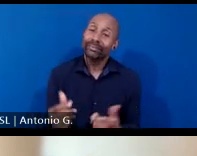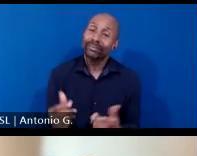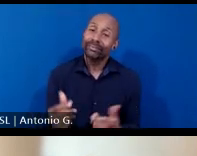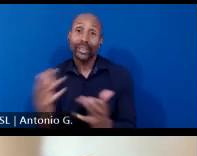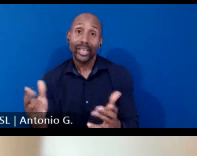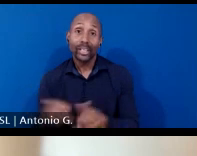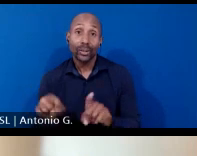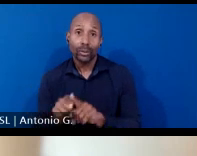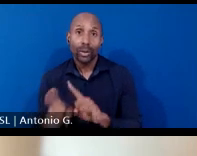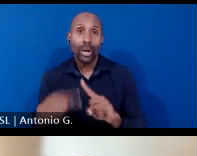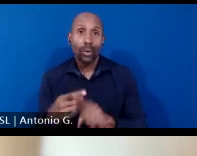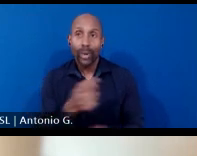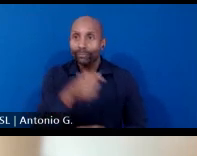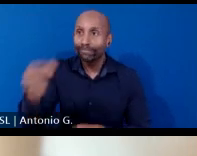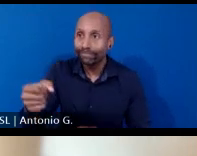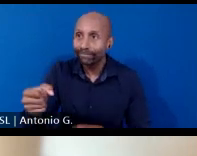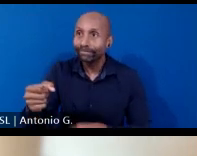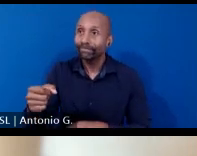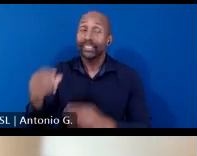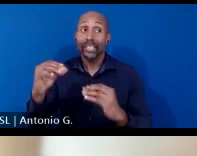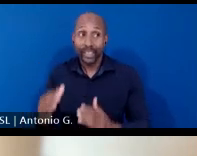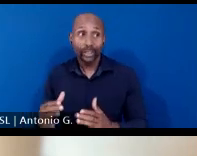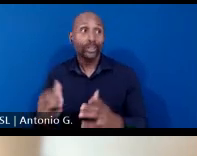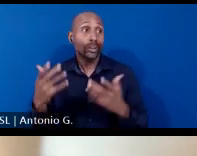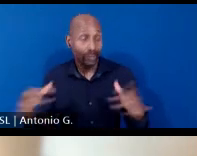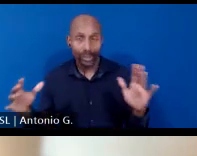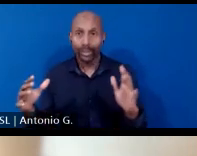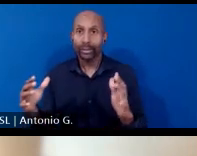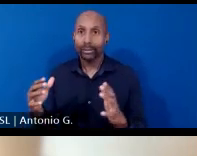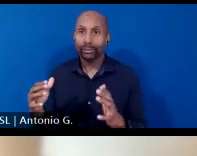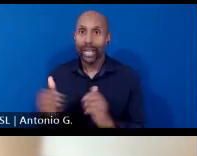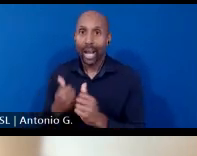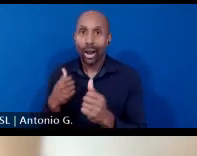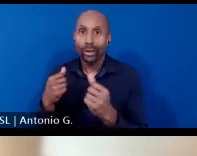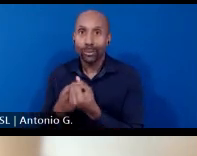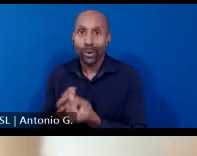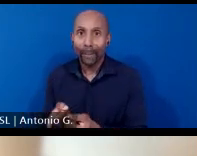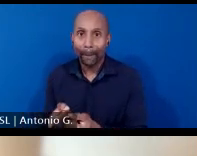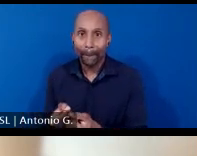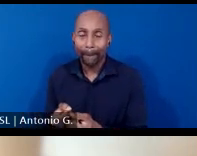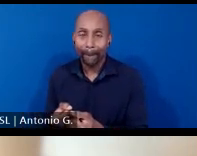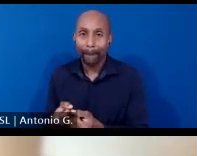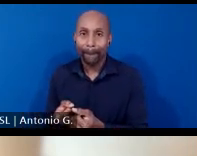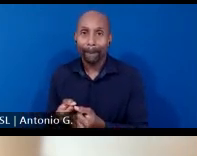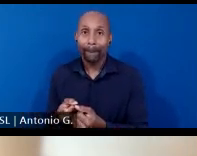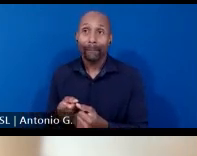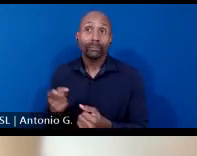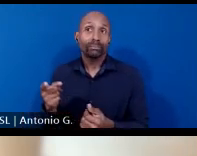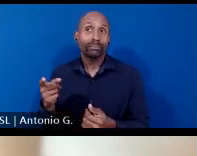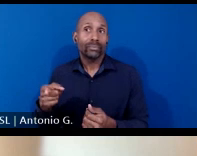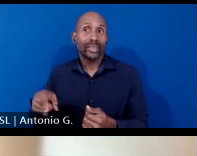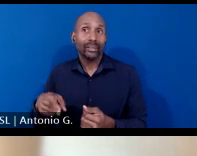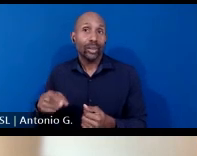What Kimberly is mentioning, once they're in there, what are they being asked to do and how do we how do we ensure that they're prepared for that?